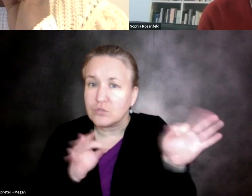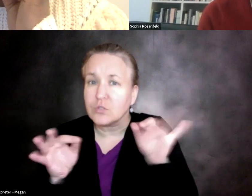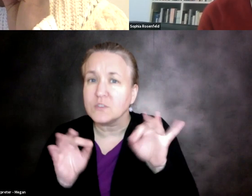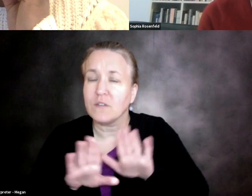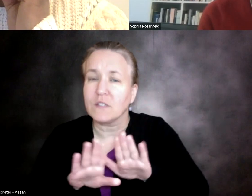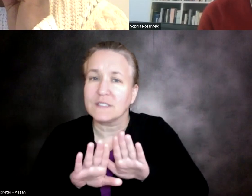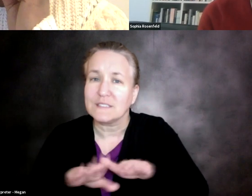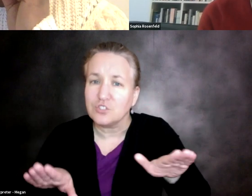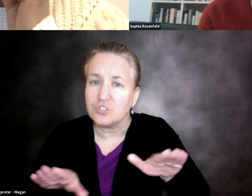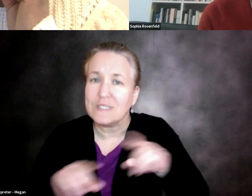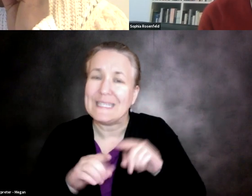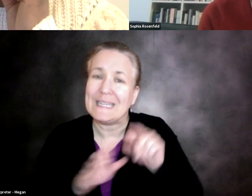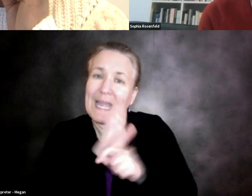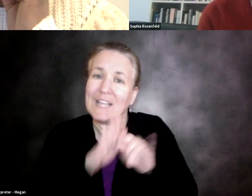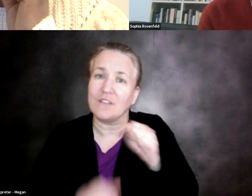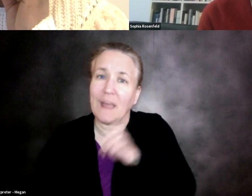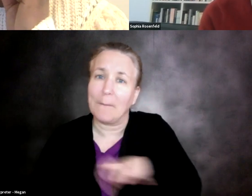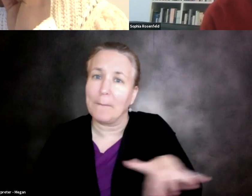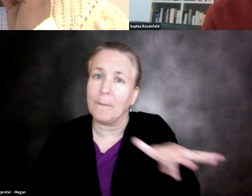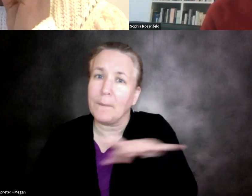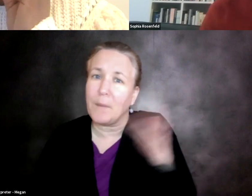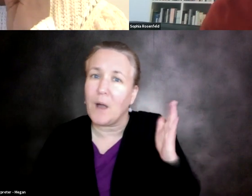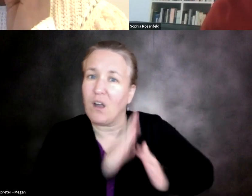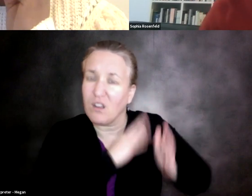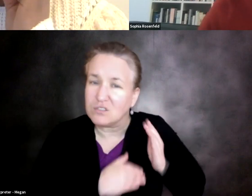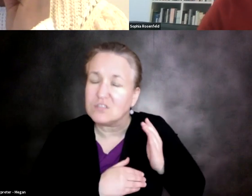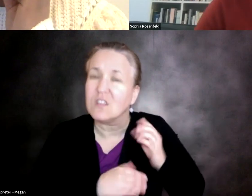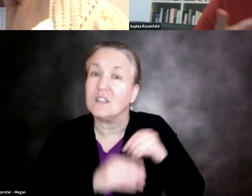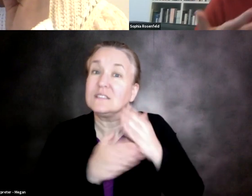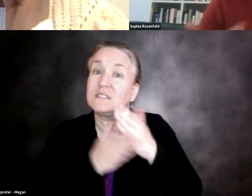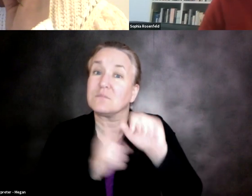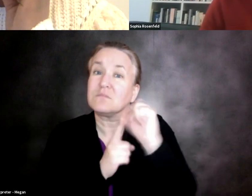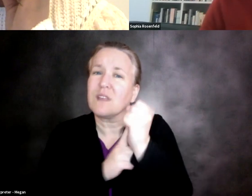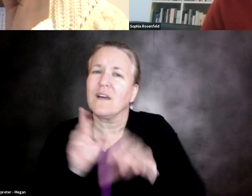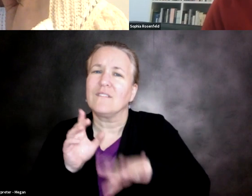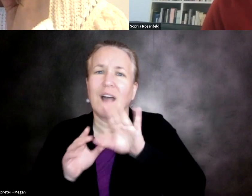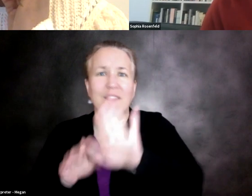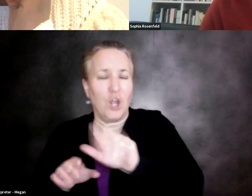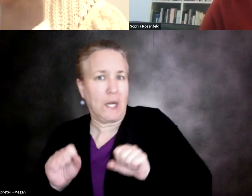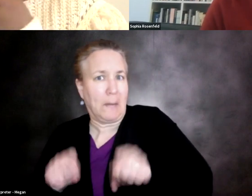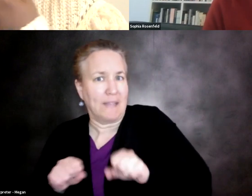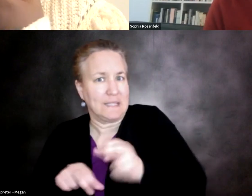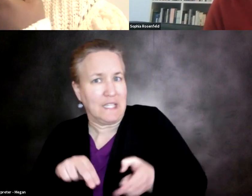in the age of empire is, in fact, finding, in some cases, their capacity increased. That they were increasingly turned